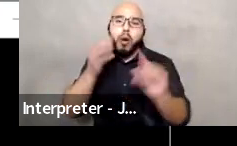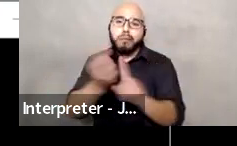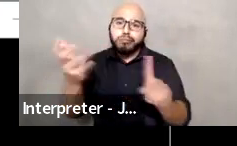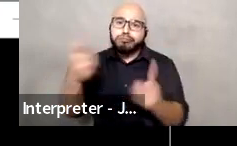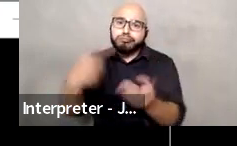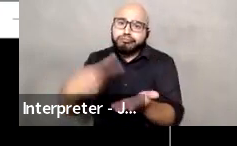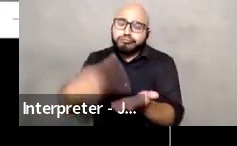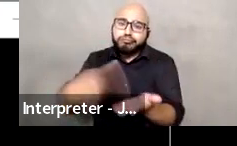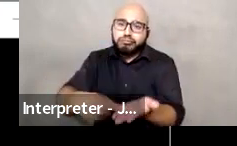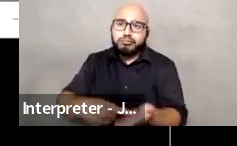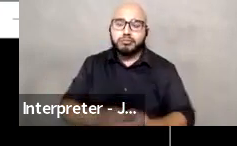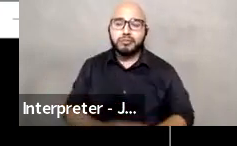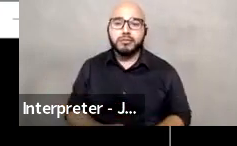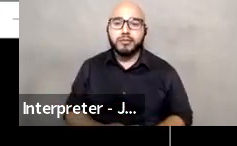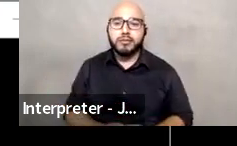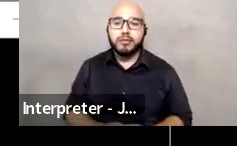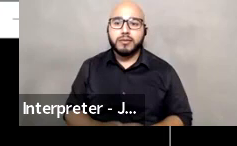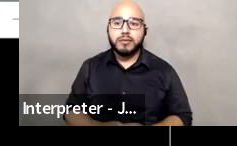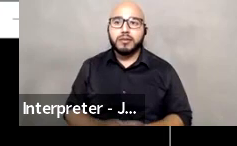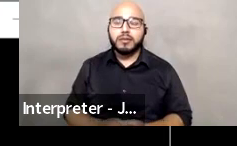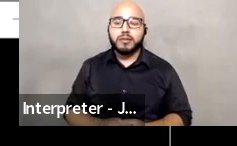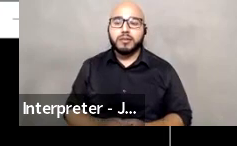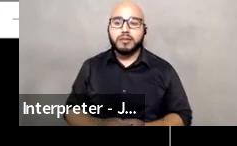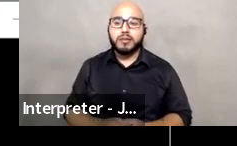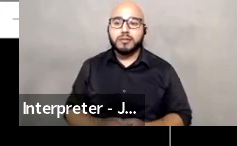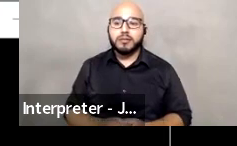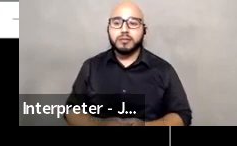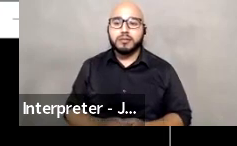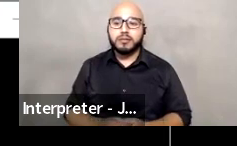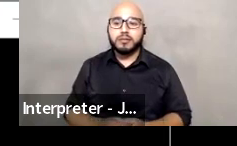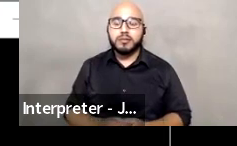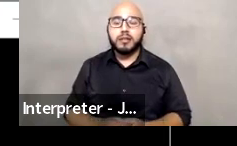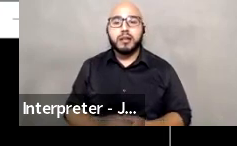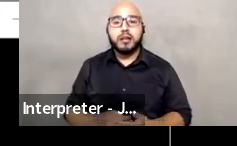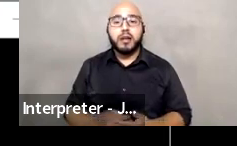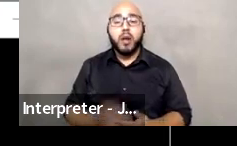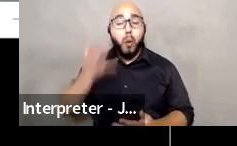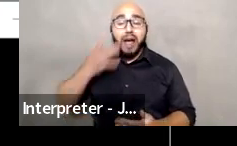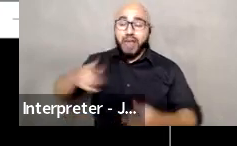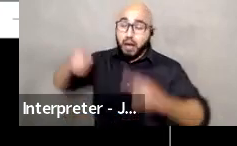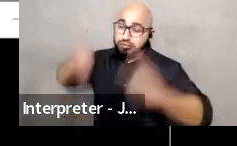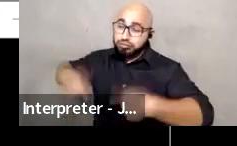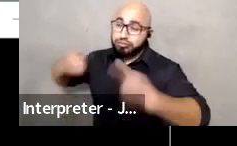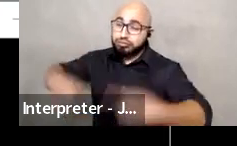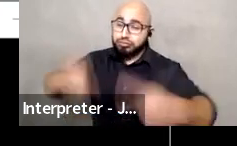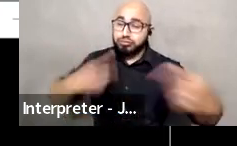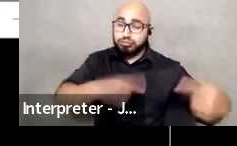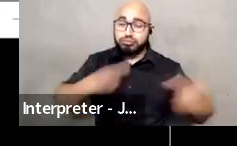Some of the well, I guess it's it's a. Controversy. That that.